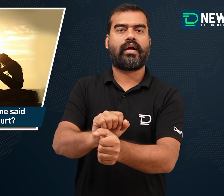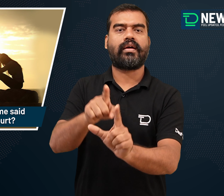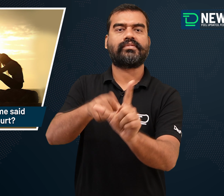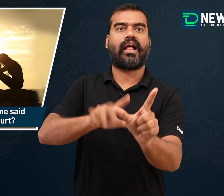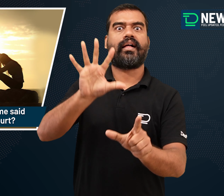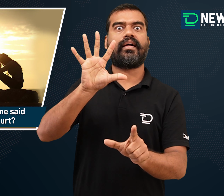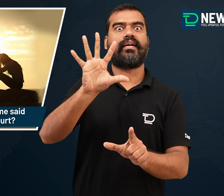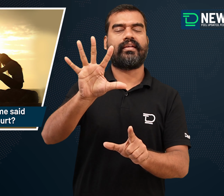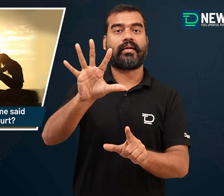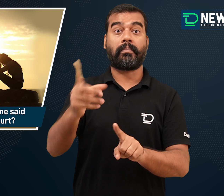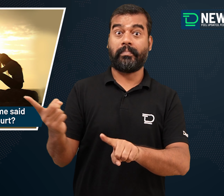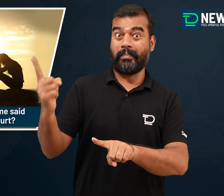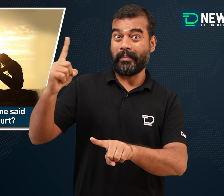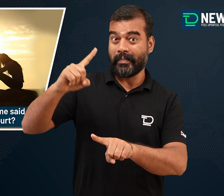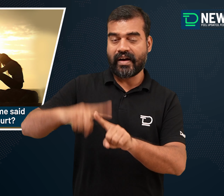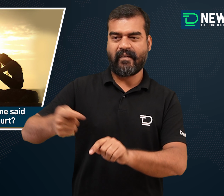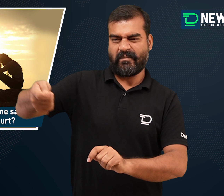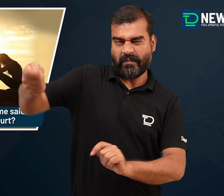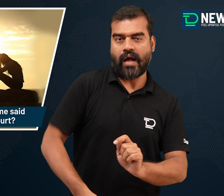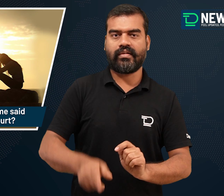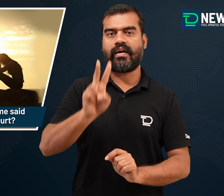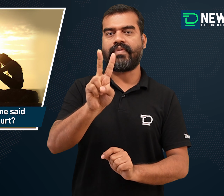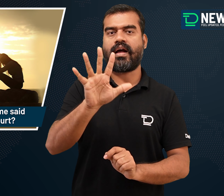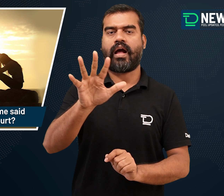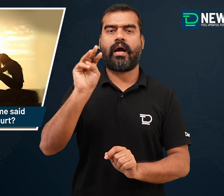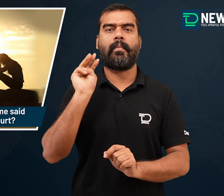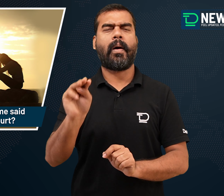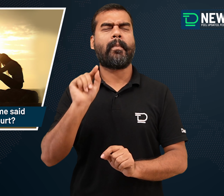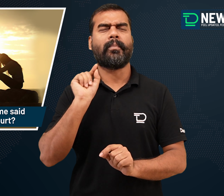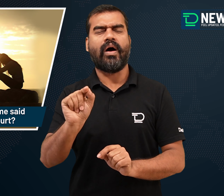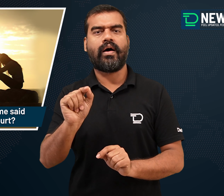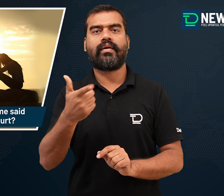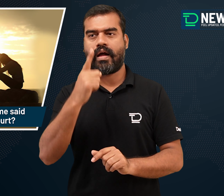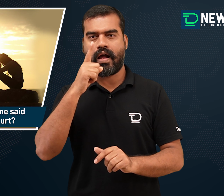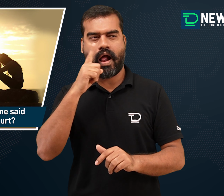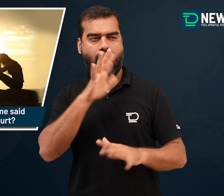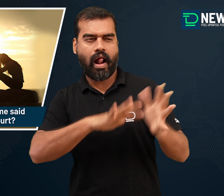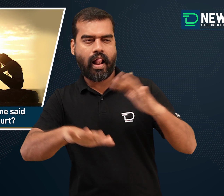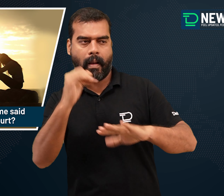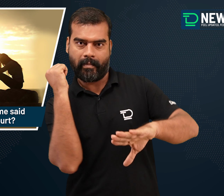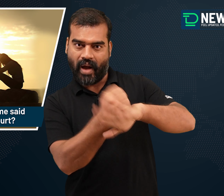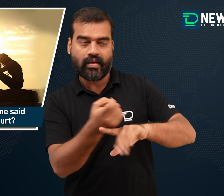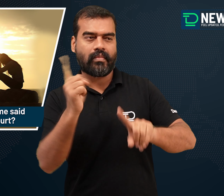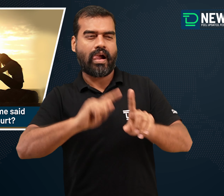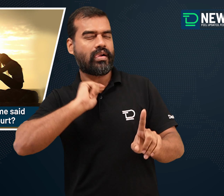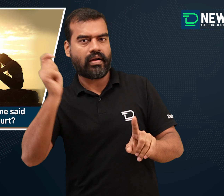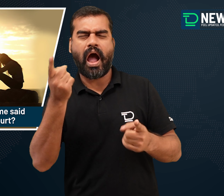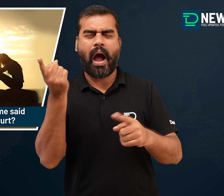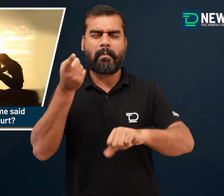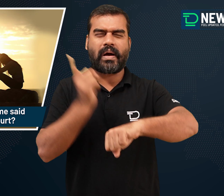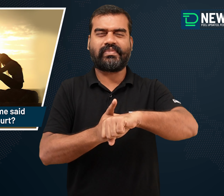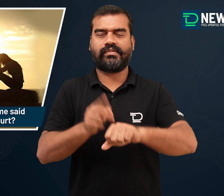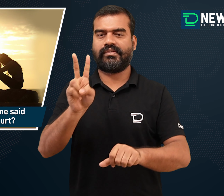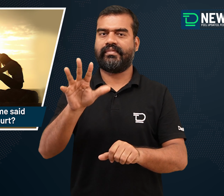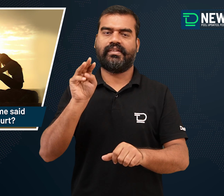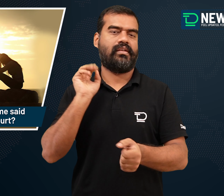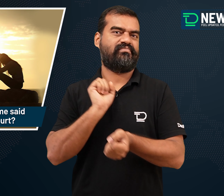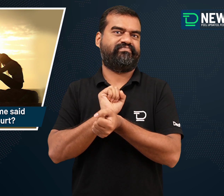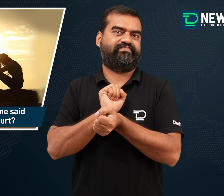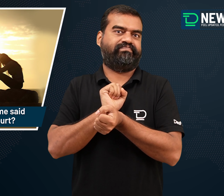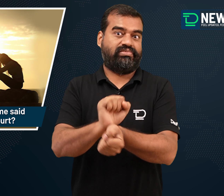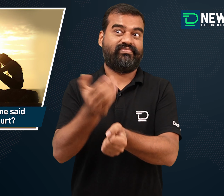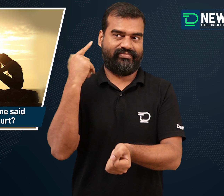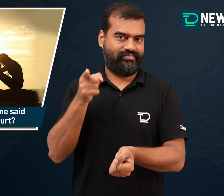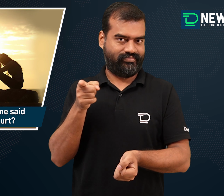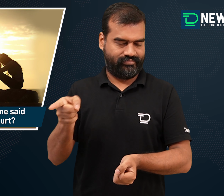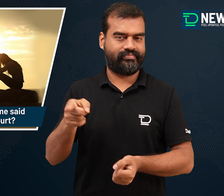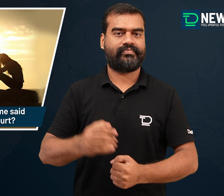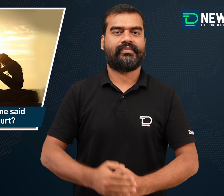five years in prison and fined ₹ 25,000 for cheating the woman and inciting her to commit suicide.